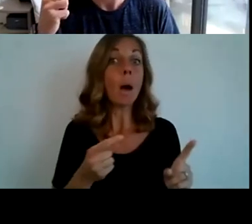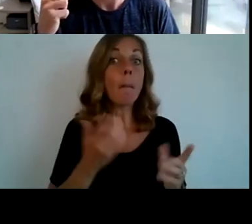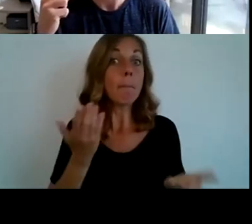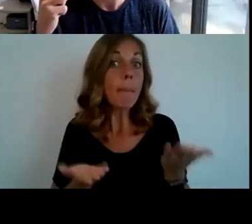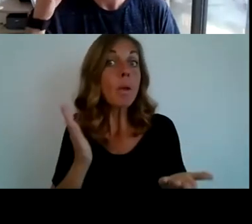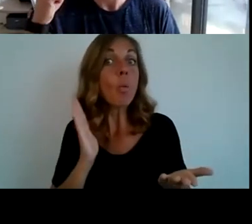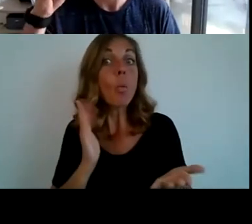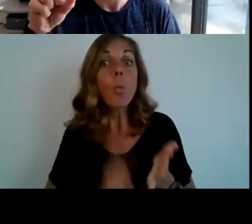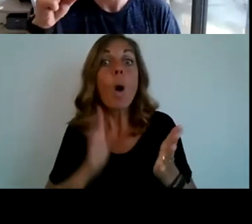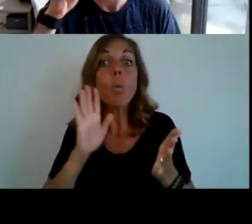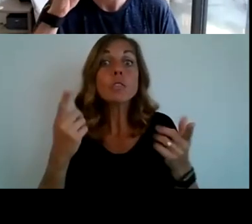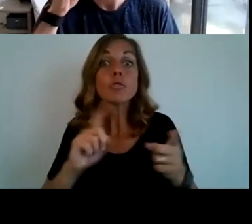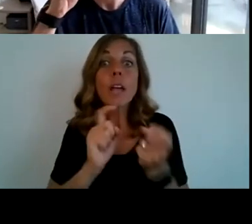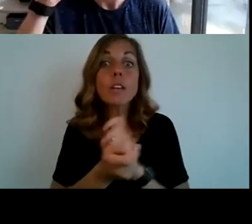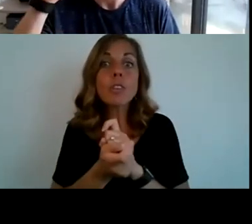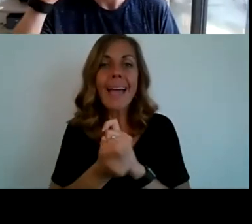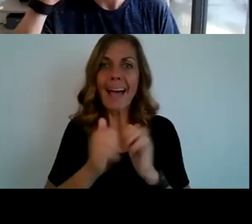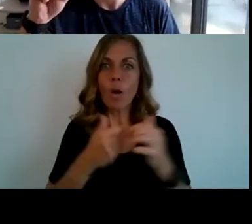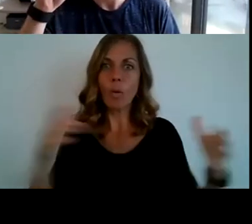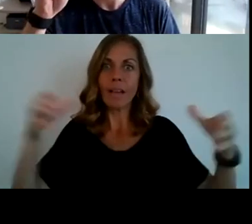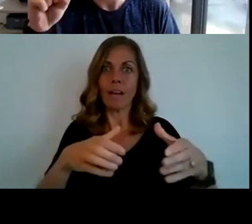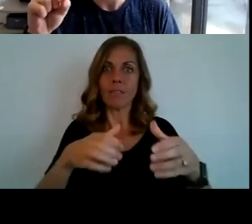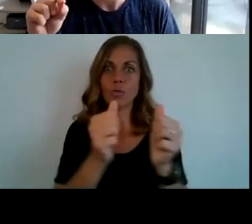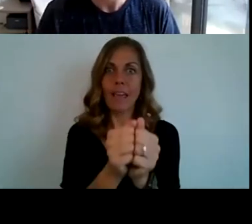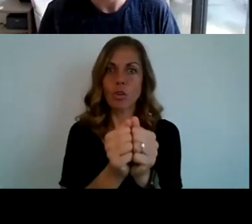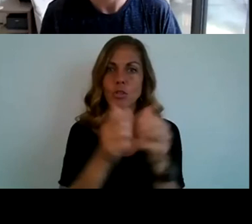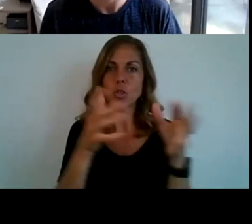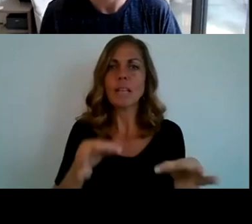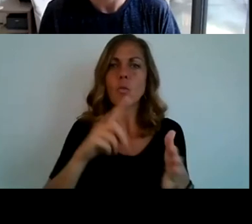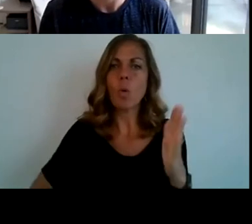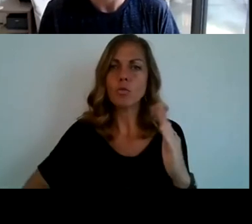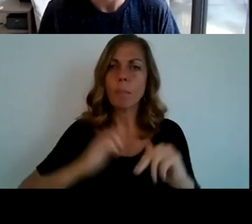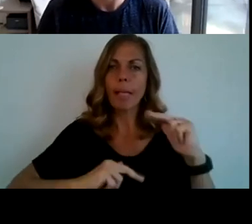to decide what to build? One of the earliest flurries of activity at LinkedIn, I'm sure